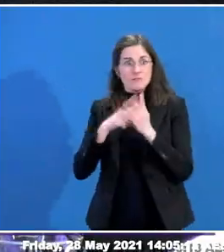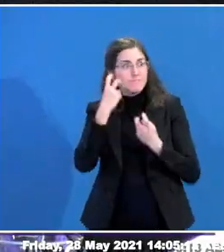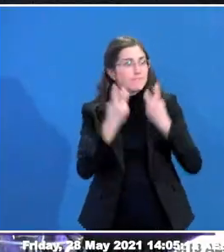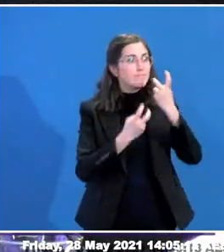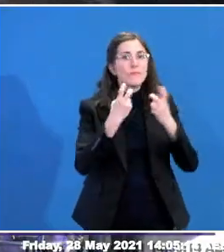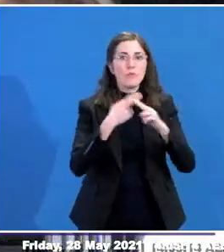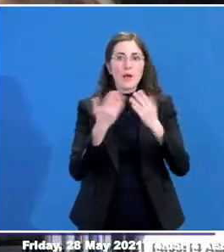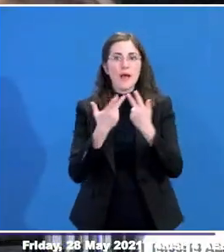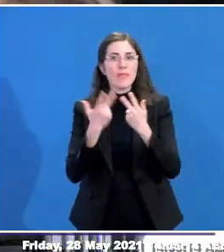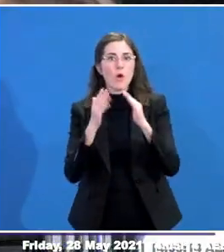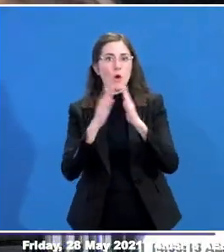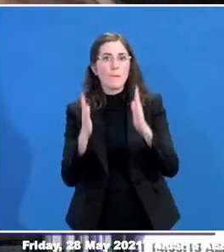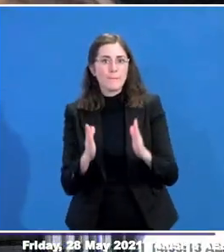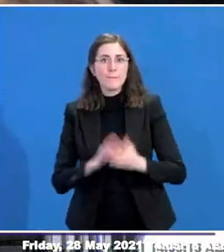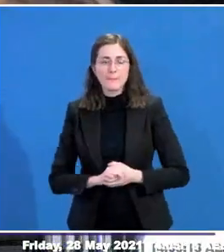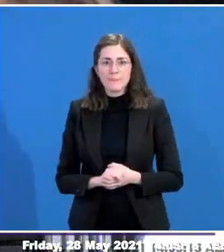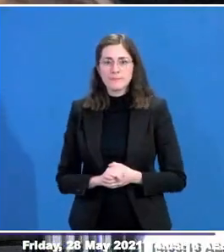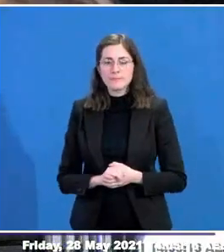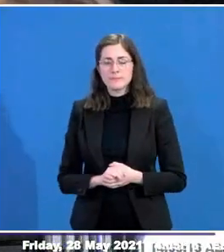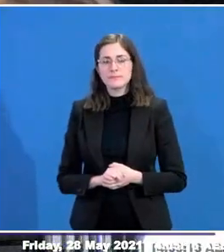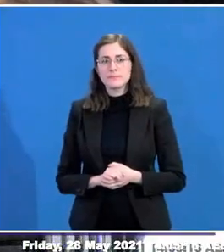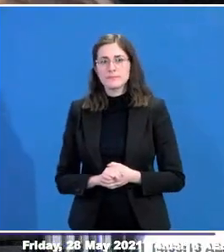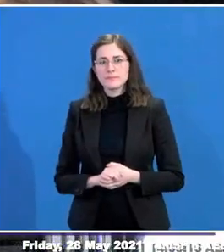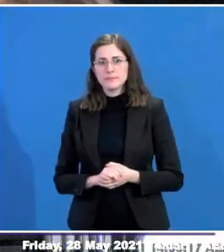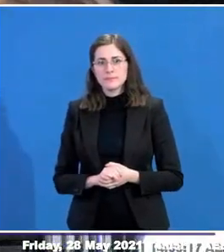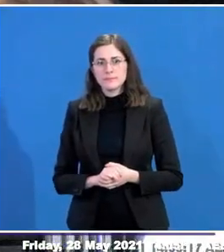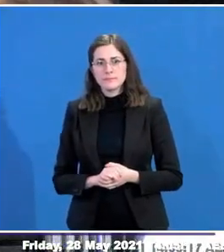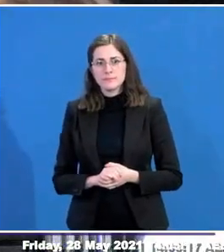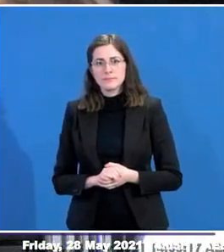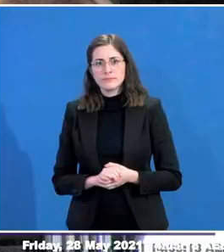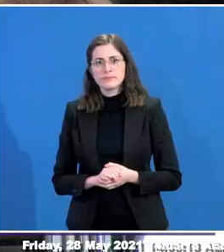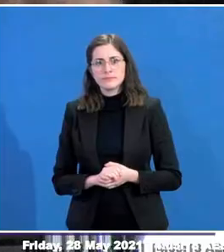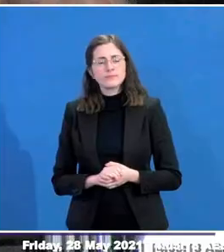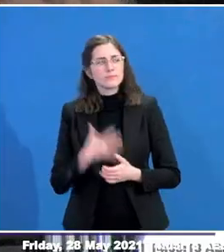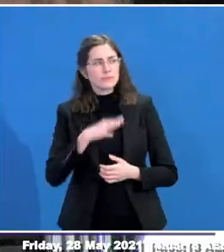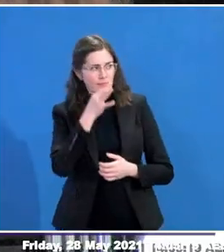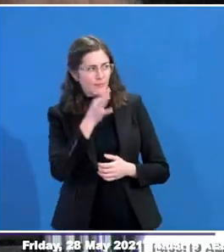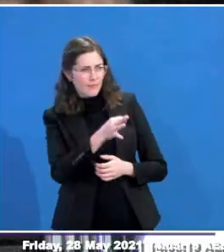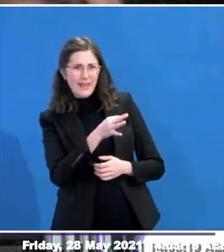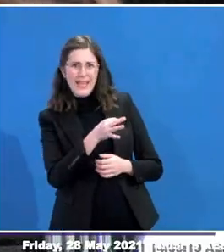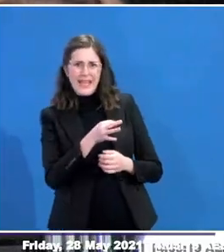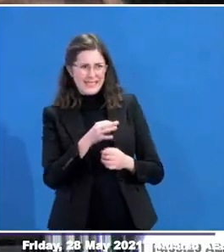Yes. And really my question is directed to the expiration of that time and when